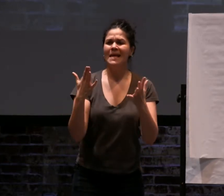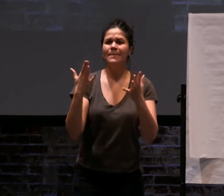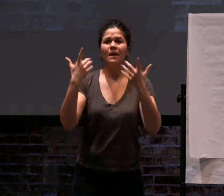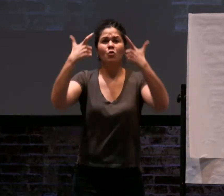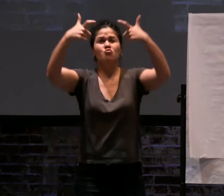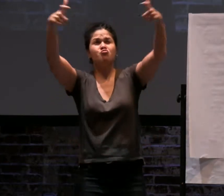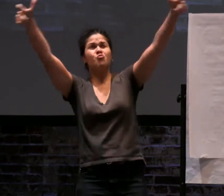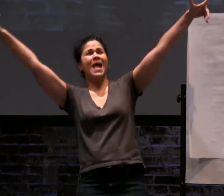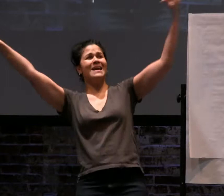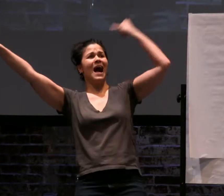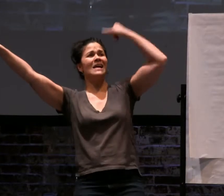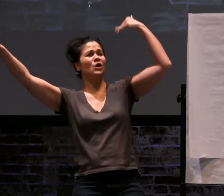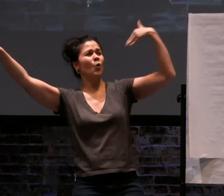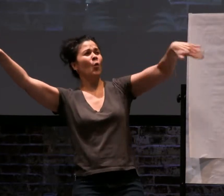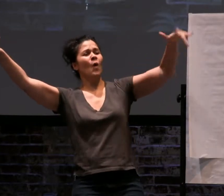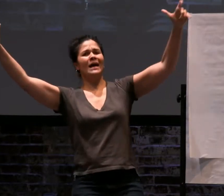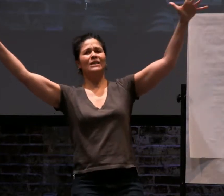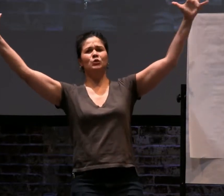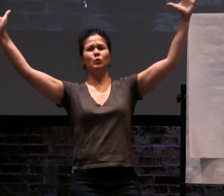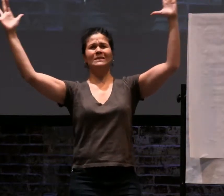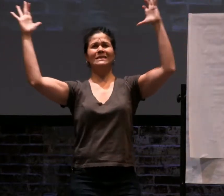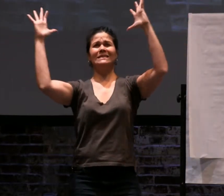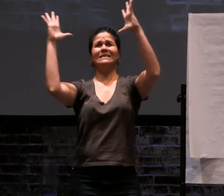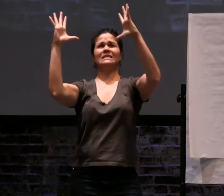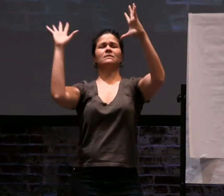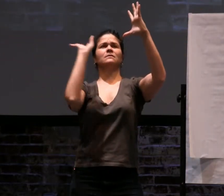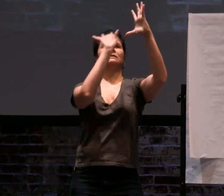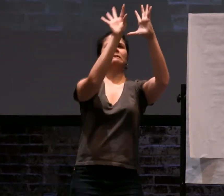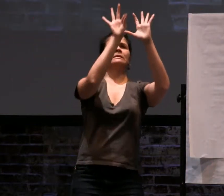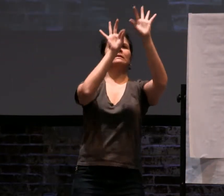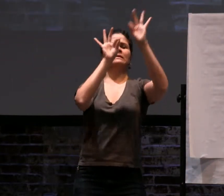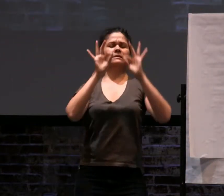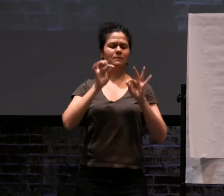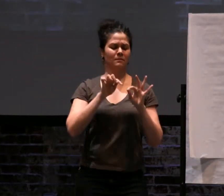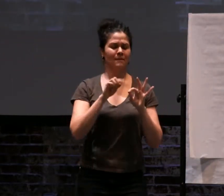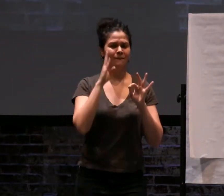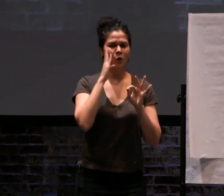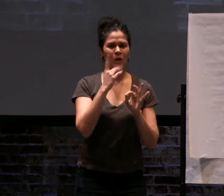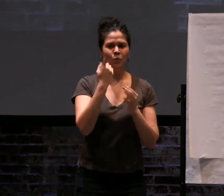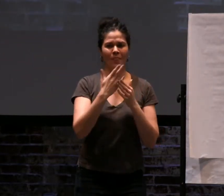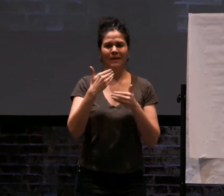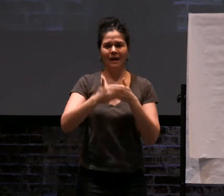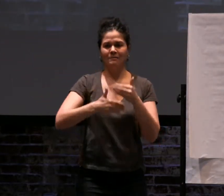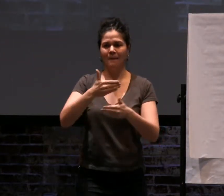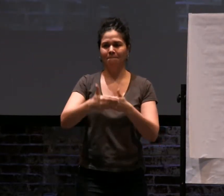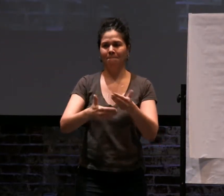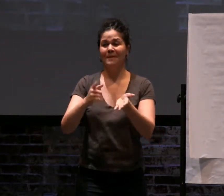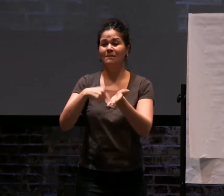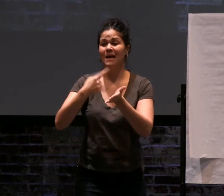and needs revision and some tweaking. Sometimes there's a big idea that's a great idea